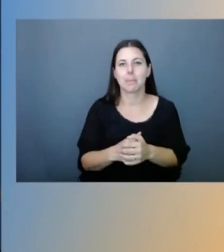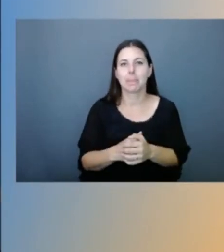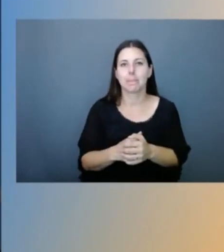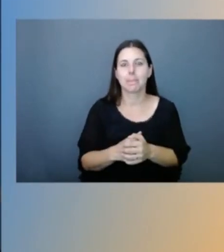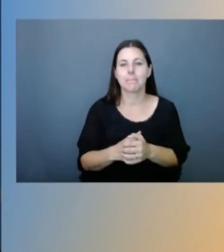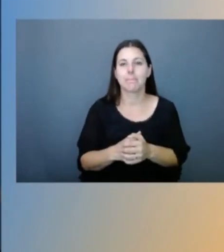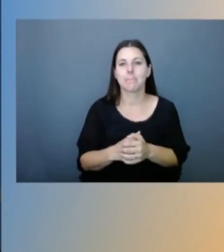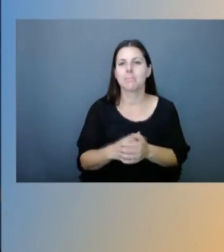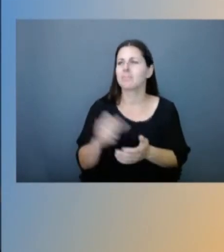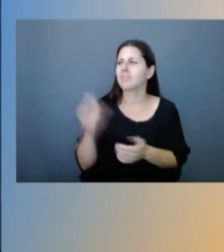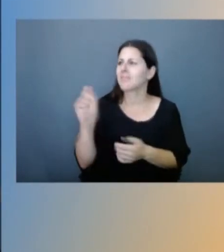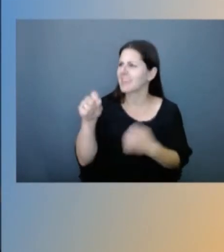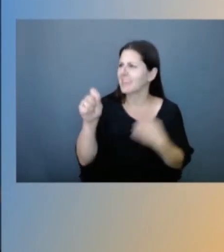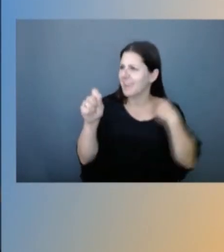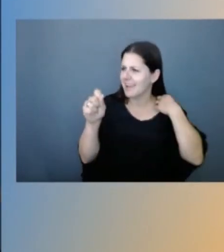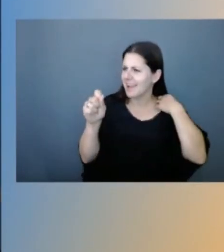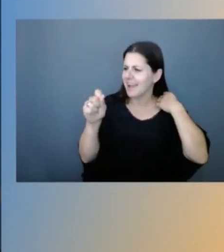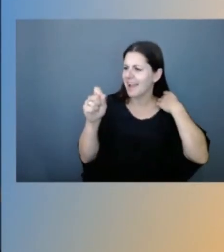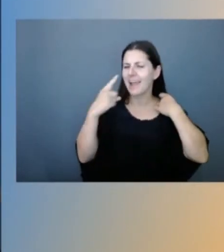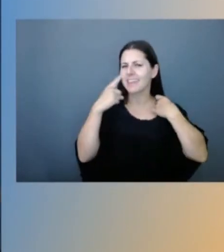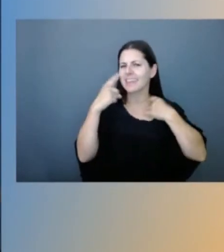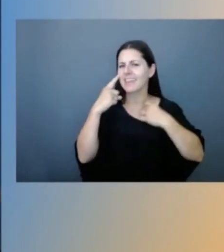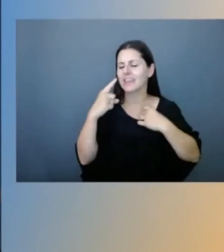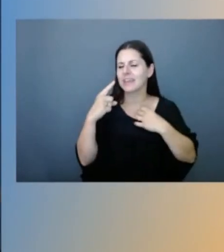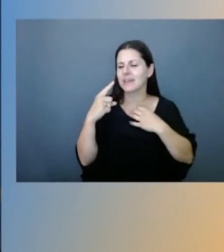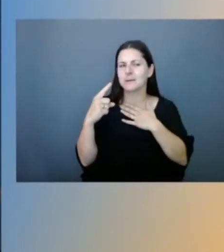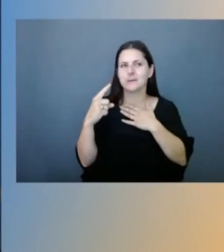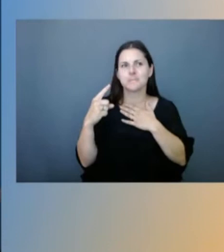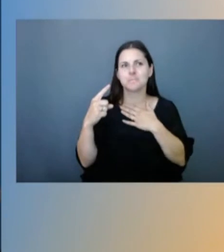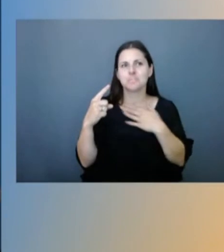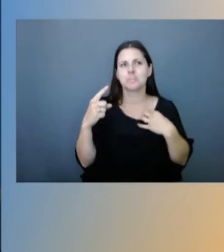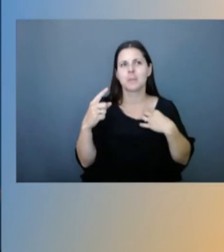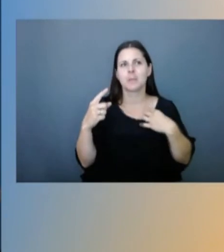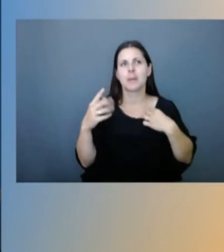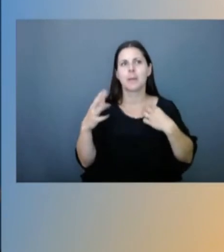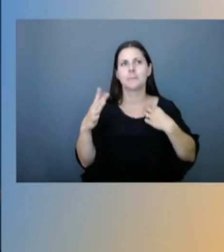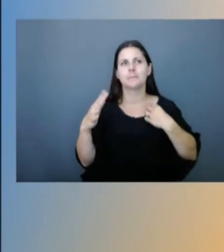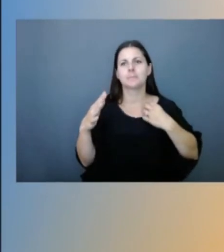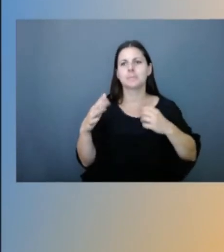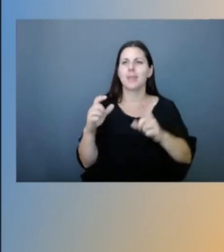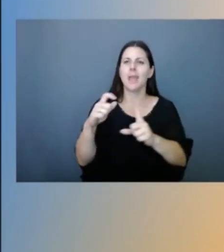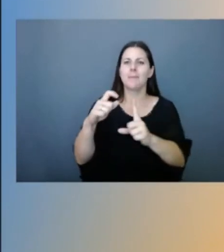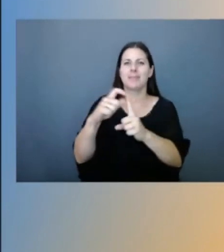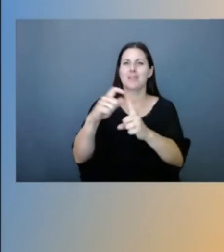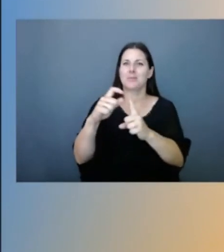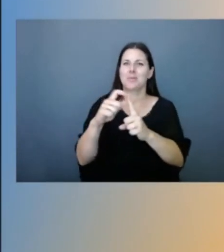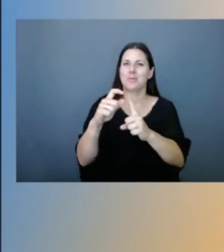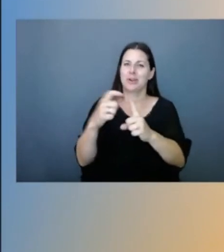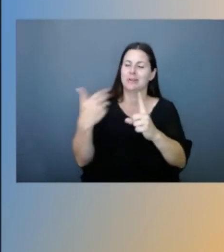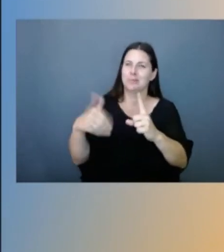I think that even goes back to, I don't feel like this word can be overused at this point, but it goes back to efficiency.